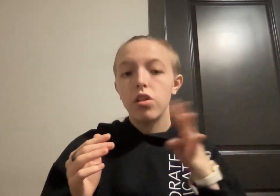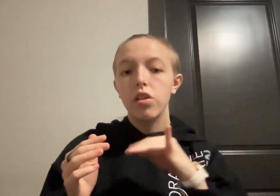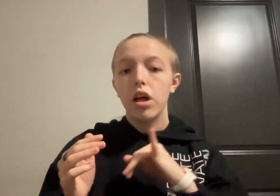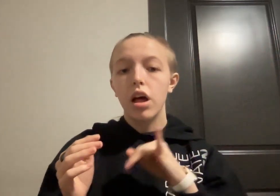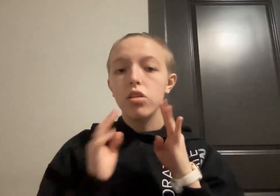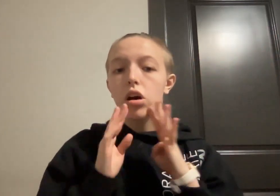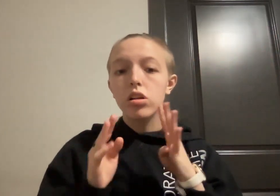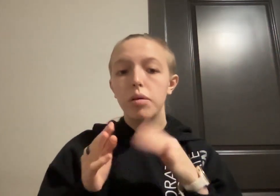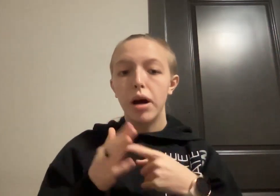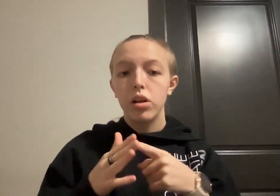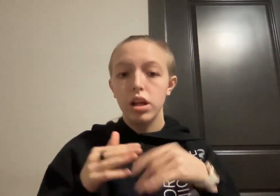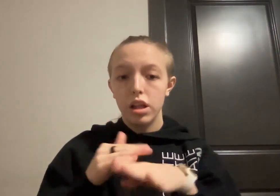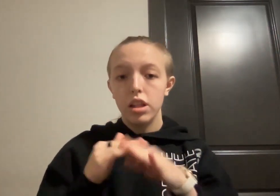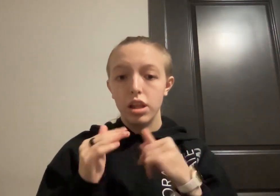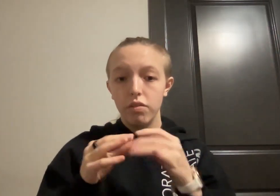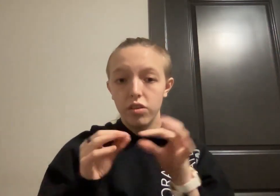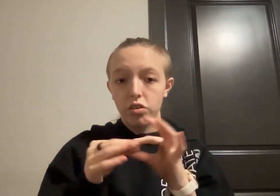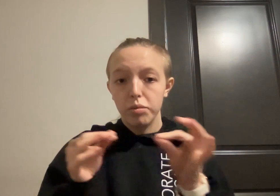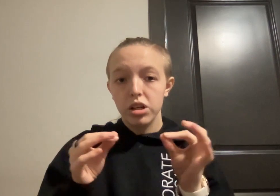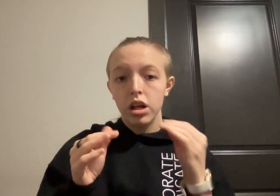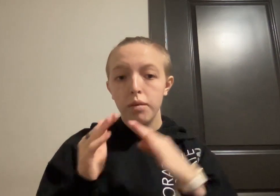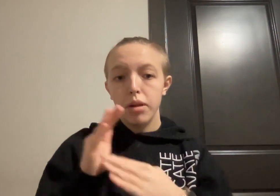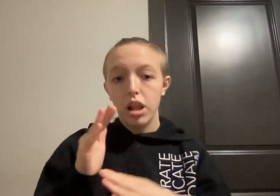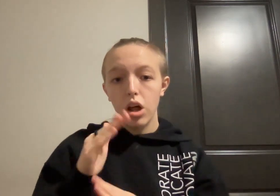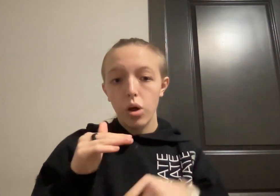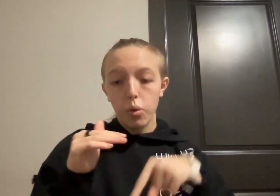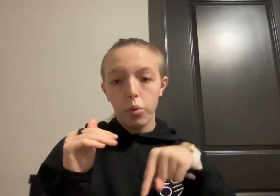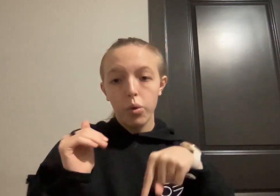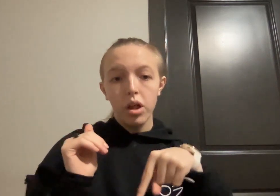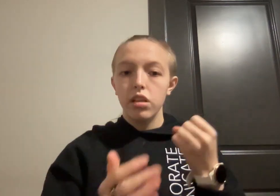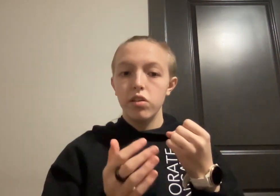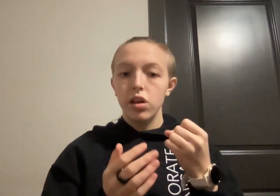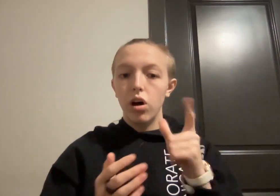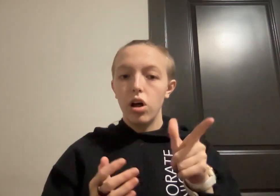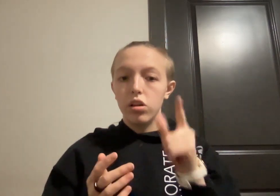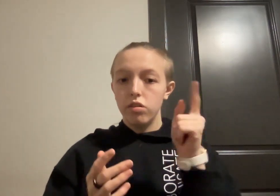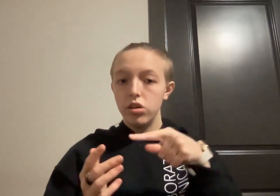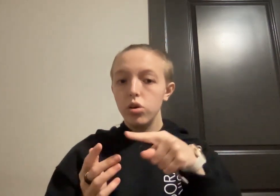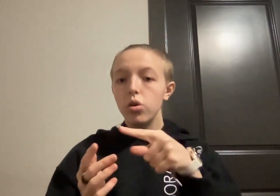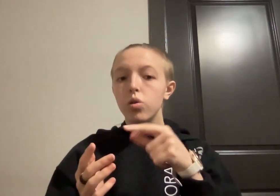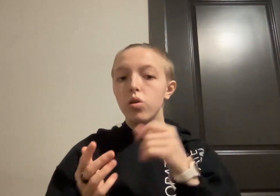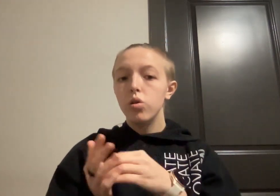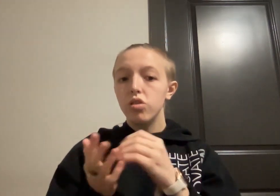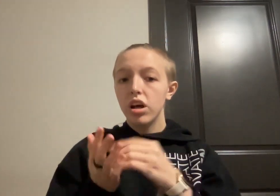in the description below for all you to check out and support.